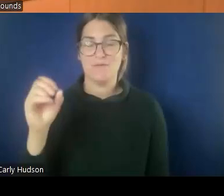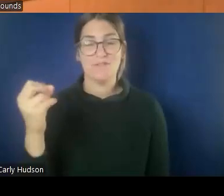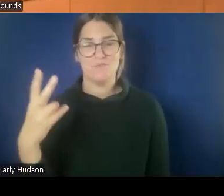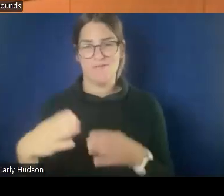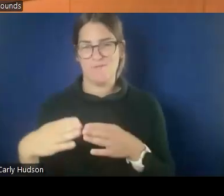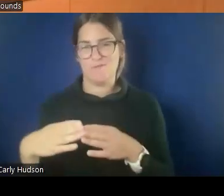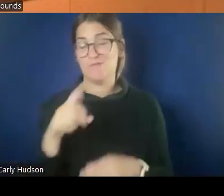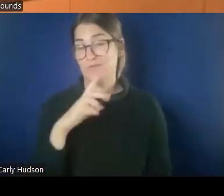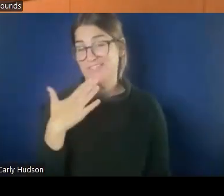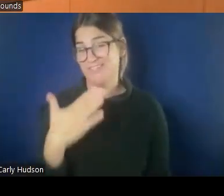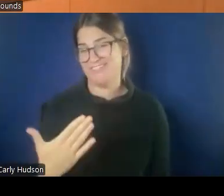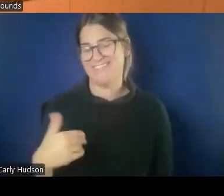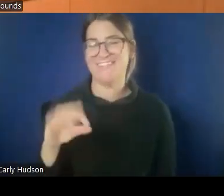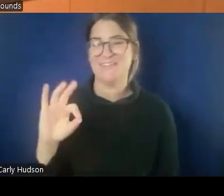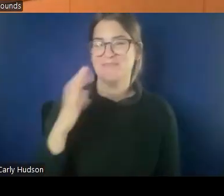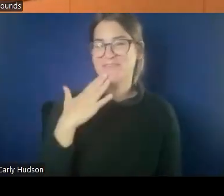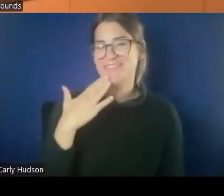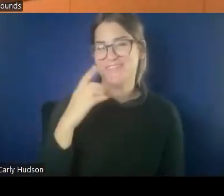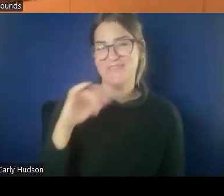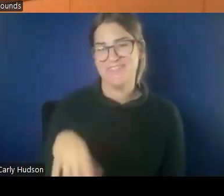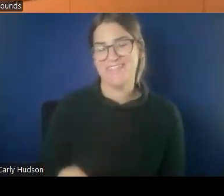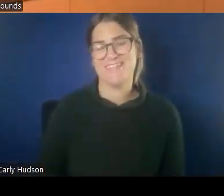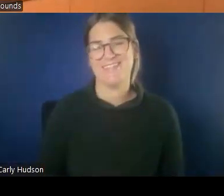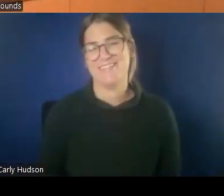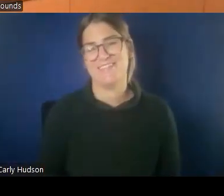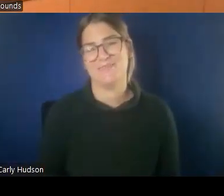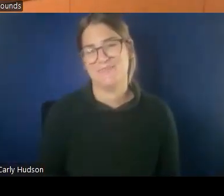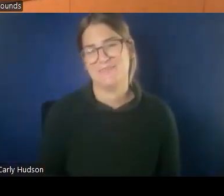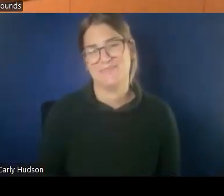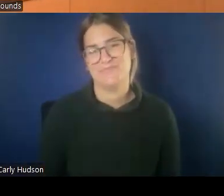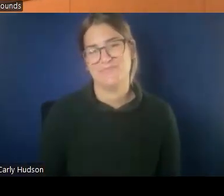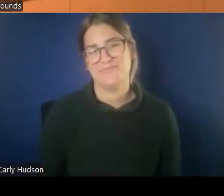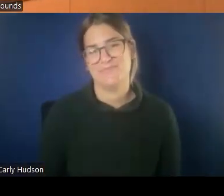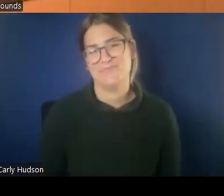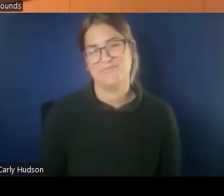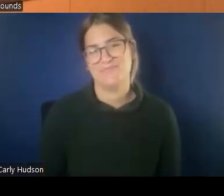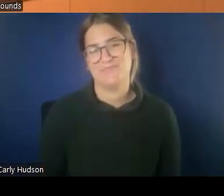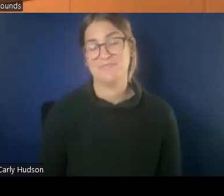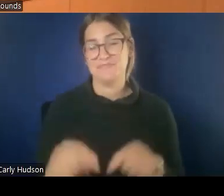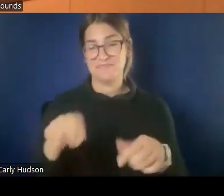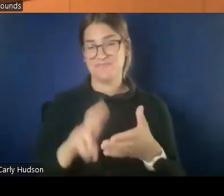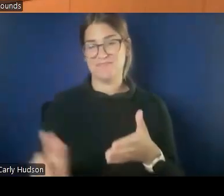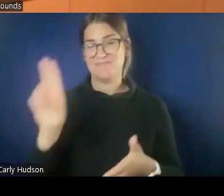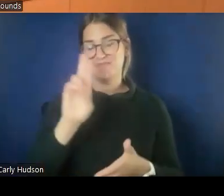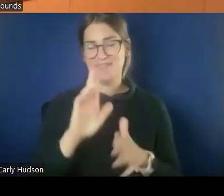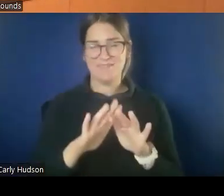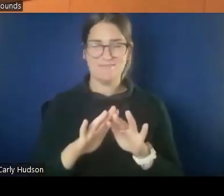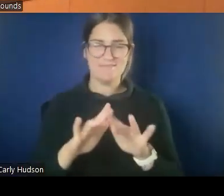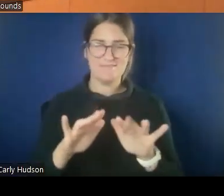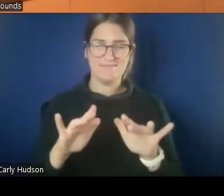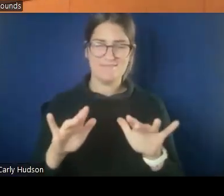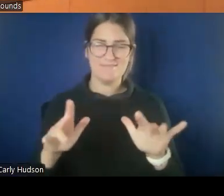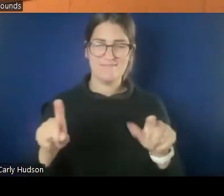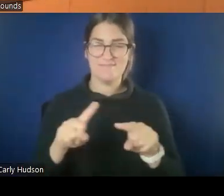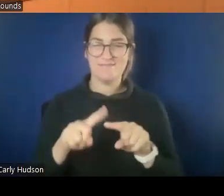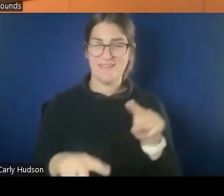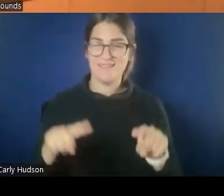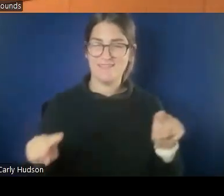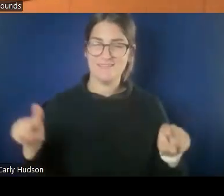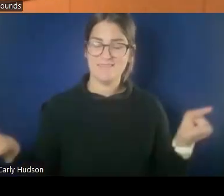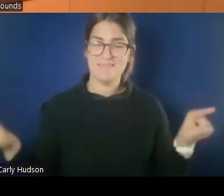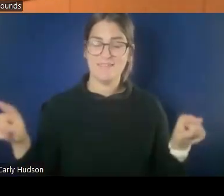for for that and um you know this University is so diverse and wouldn't it be great just to have